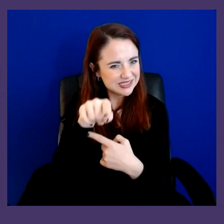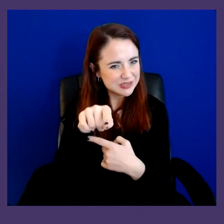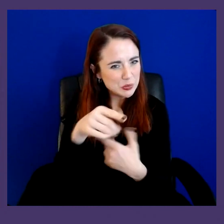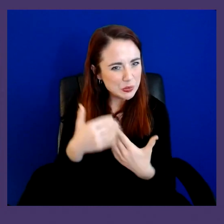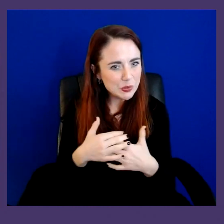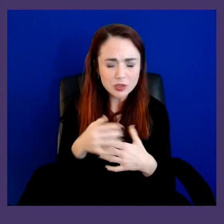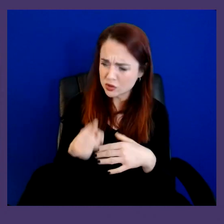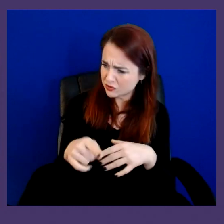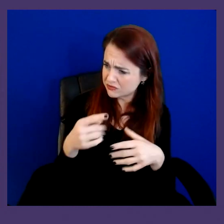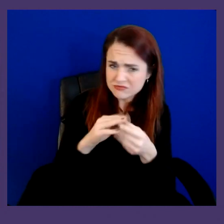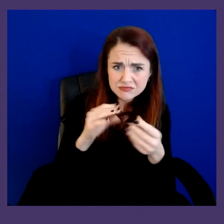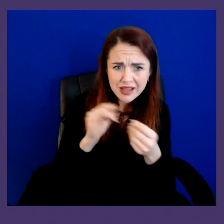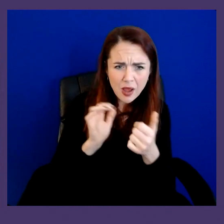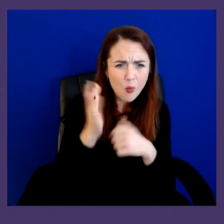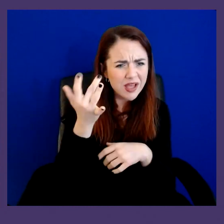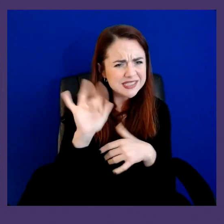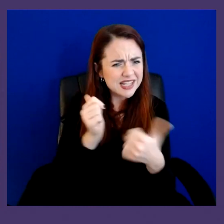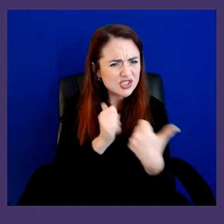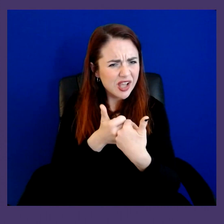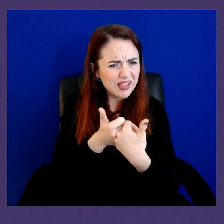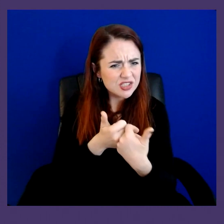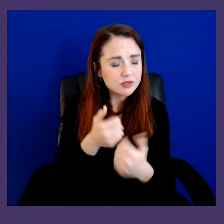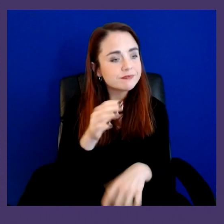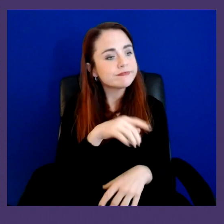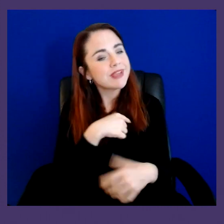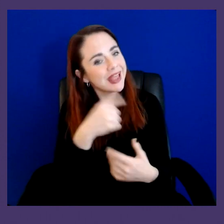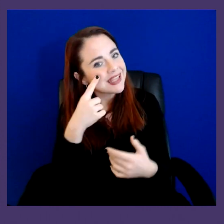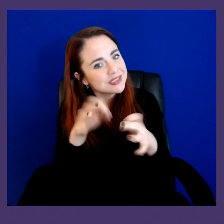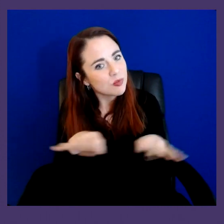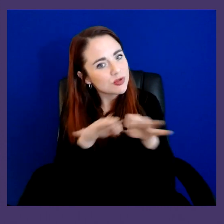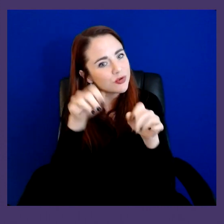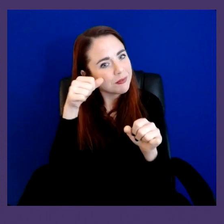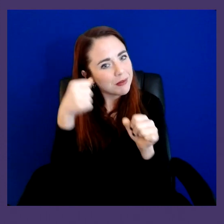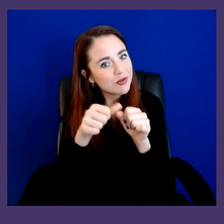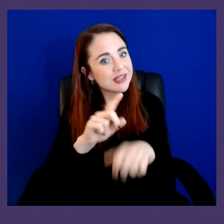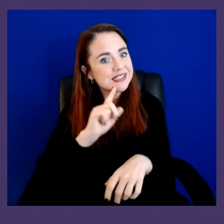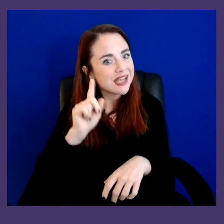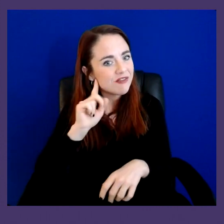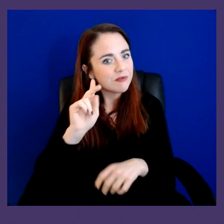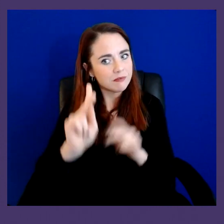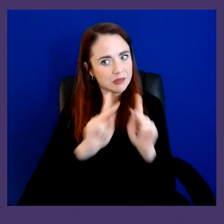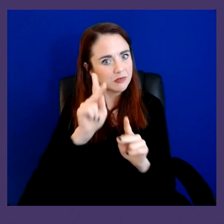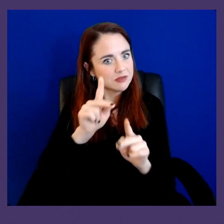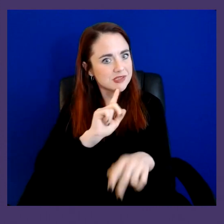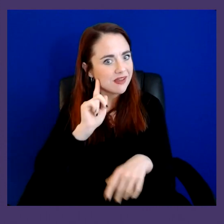Yeah, I think it's really important to make sure that deaf talent remains the beneficiaries of projects like this,